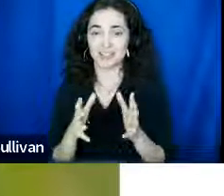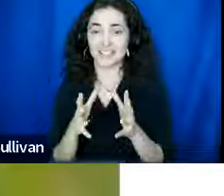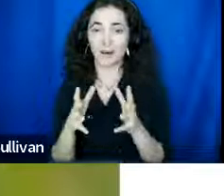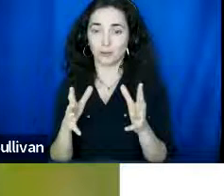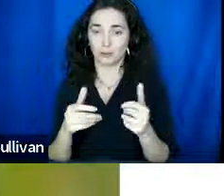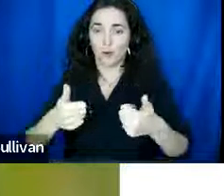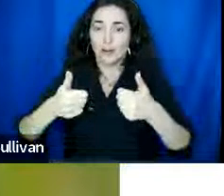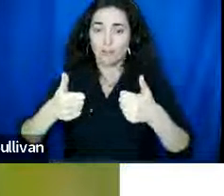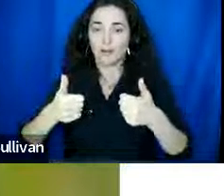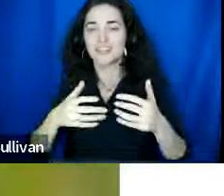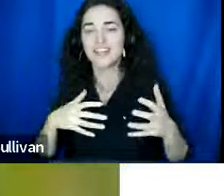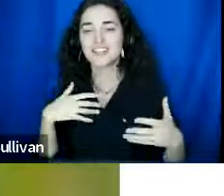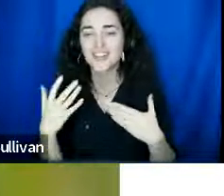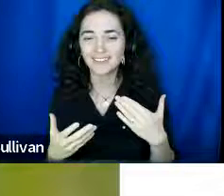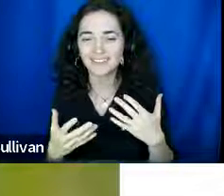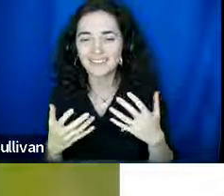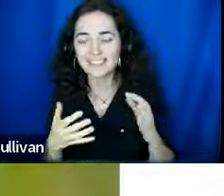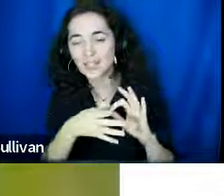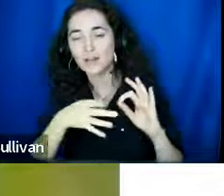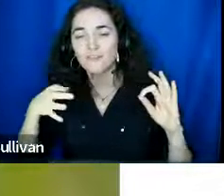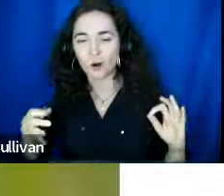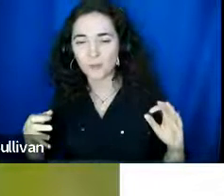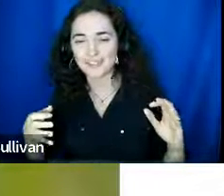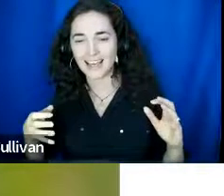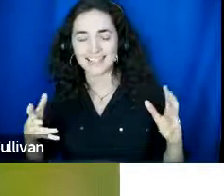She goes it's not that bad [unclear], she's not..she's not a formal sentence.